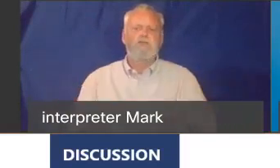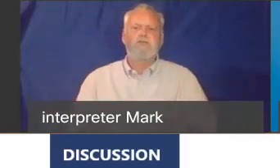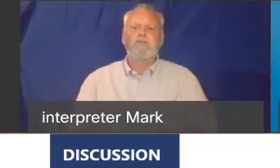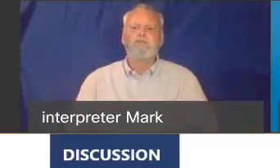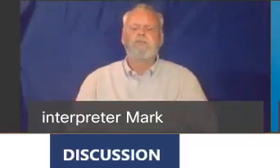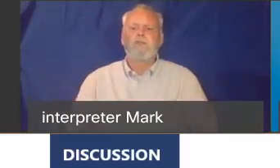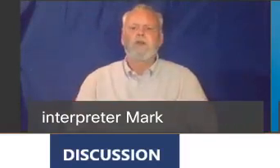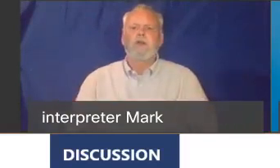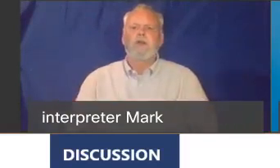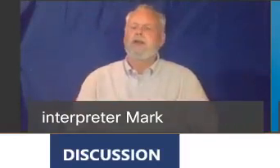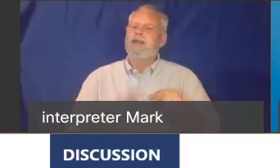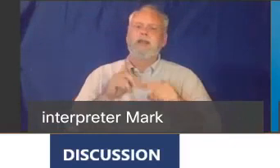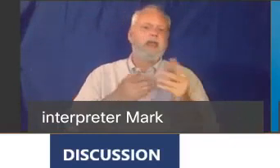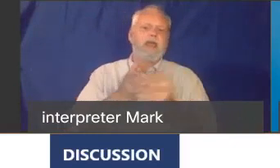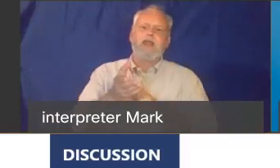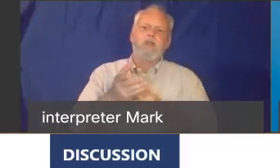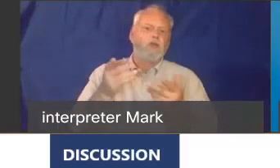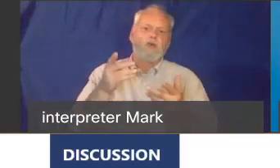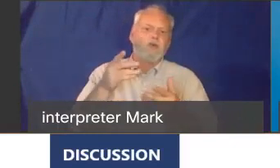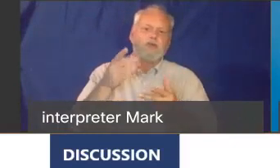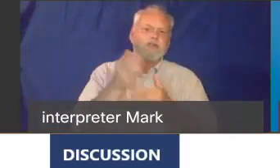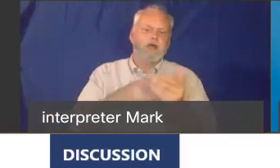They can't fit through the bugs, but they should be able to fit in this.